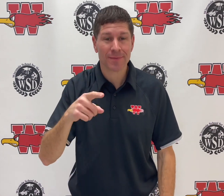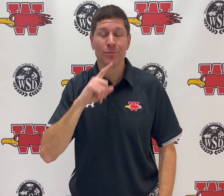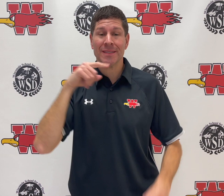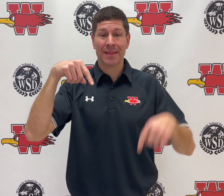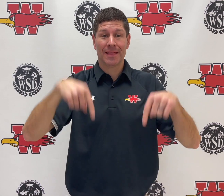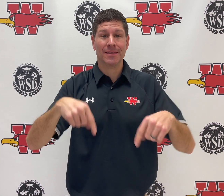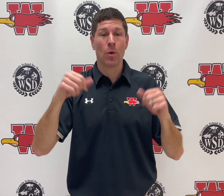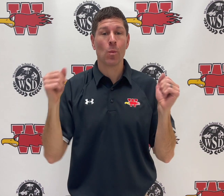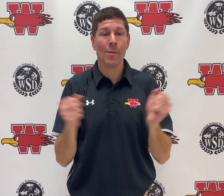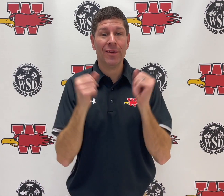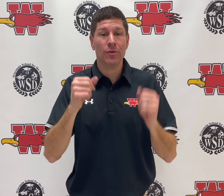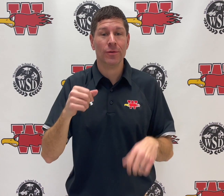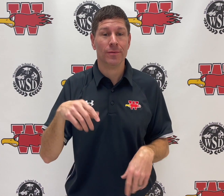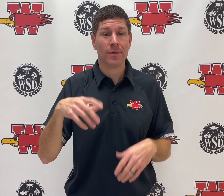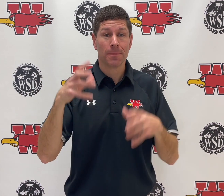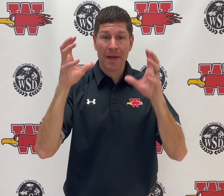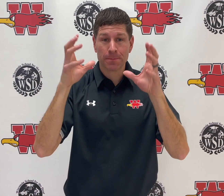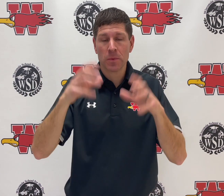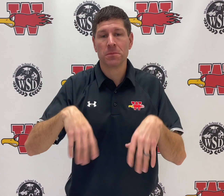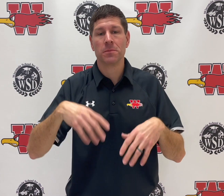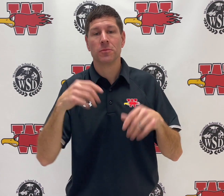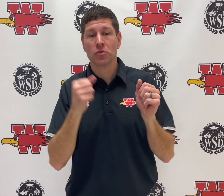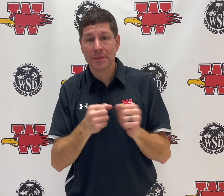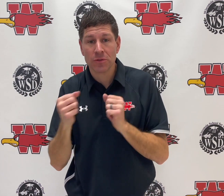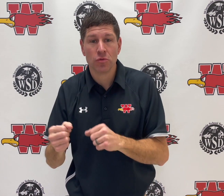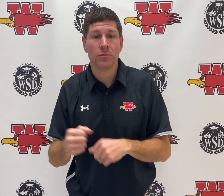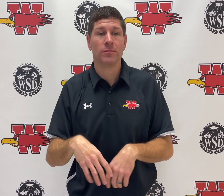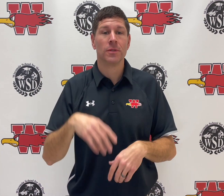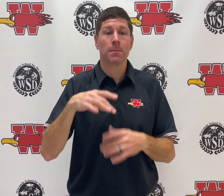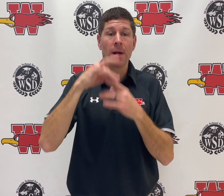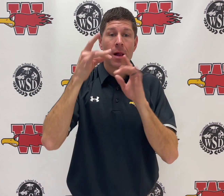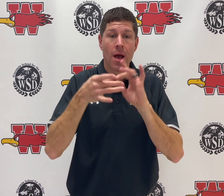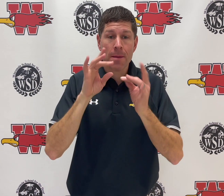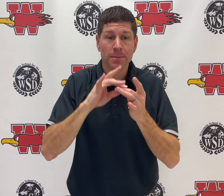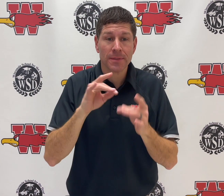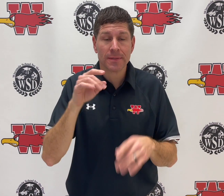School for the Deaf. And this is for winter, basketball, cheerleading, Special Olympics.